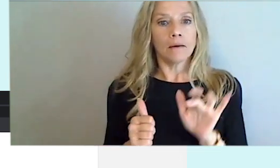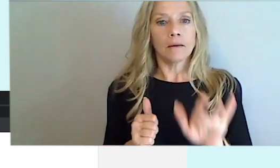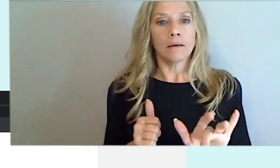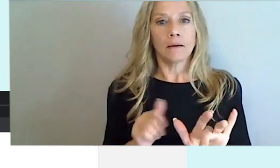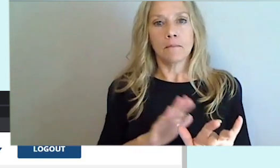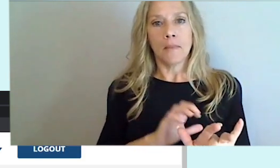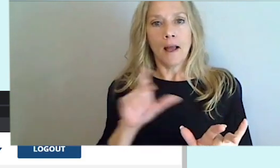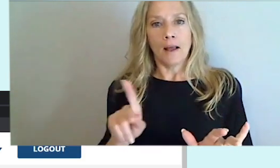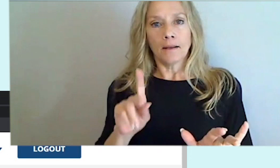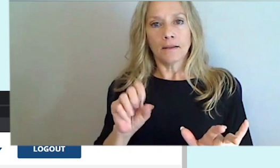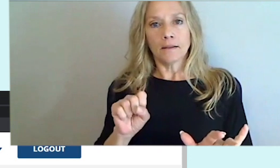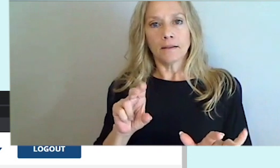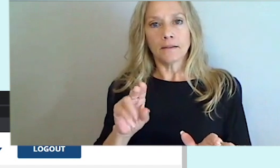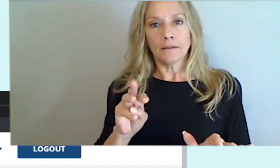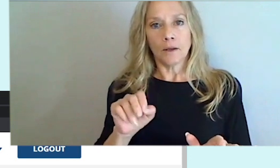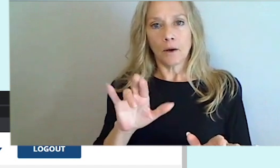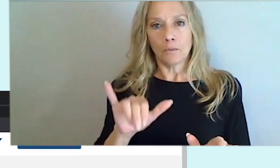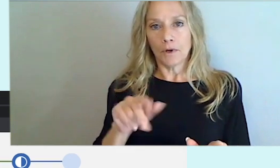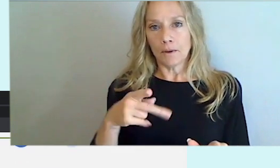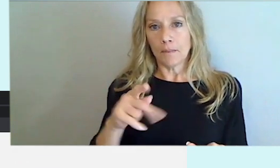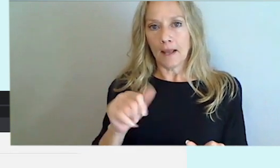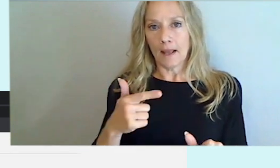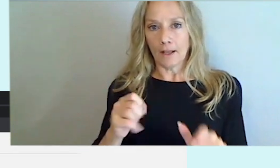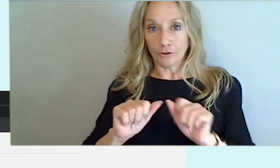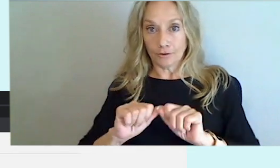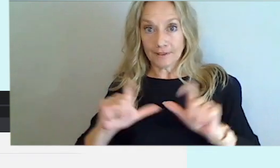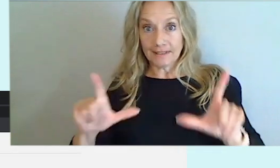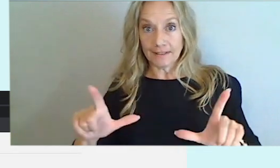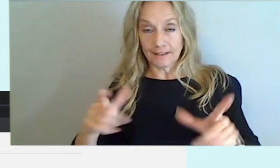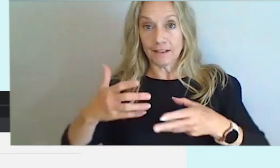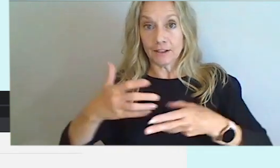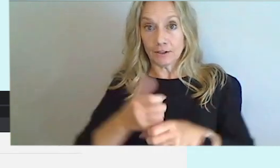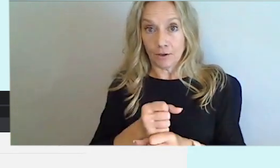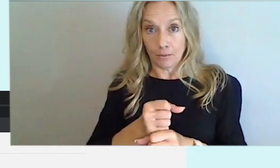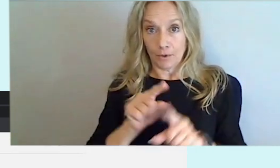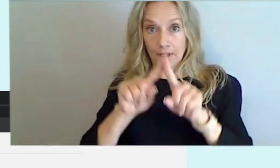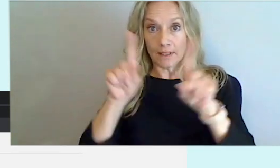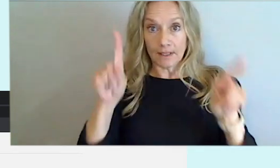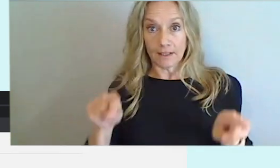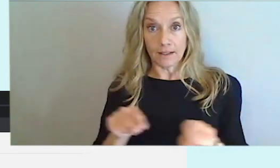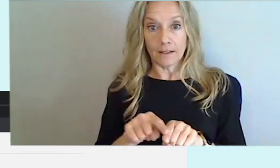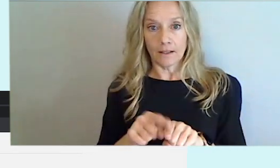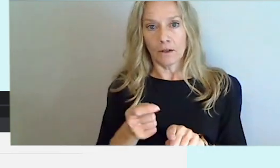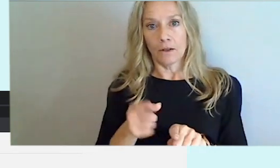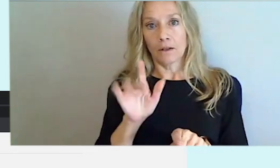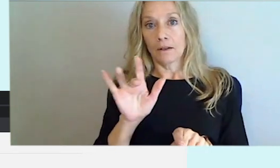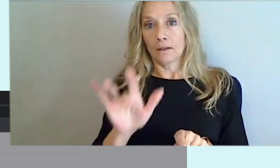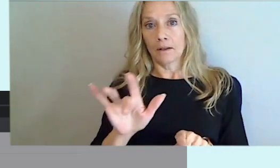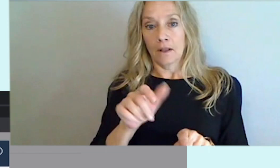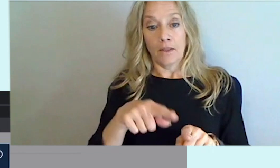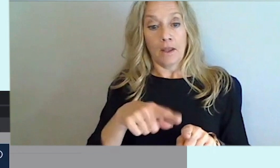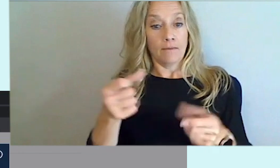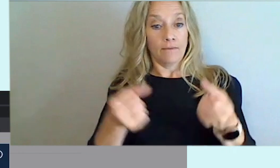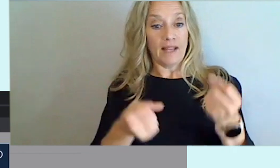Click next to return to the summary page. Click remove next the vehicle you just reviewed and enter the date